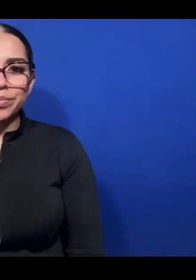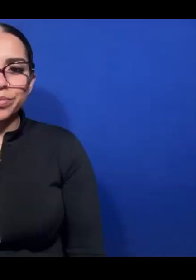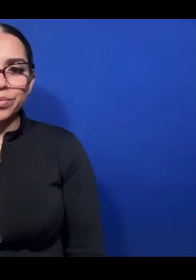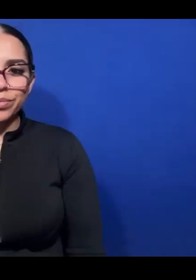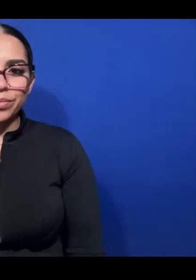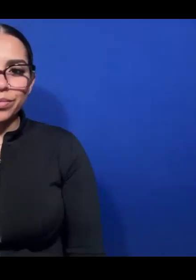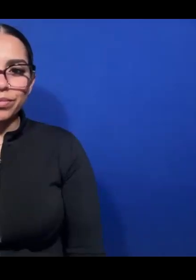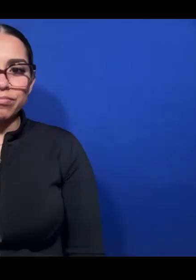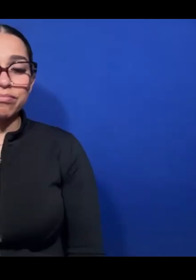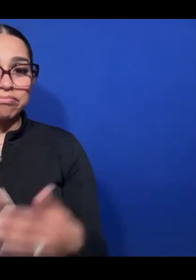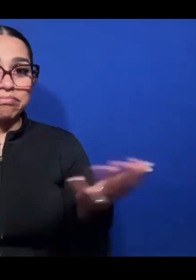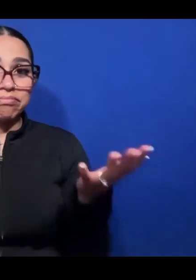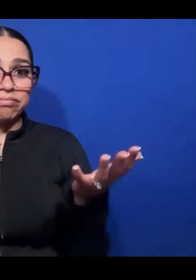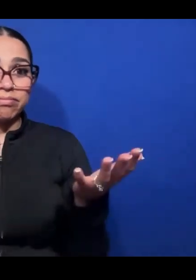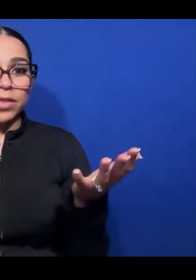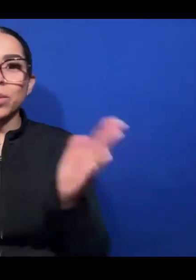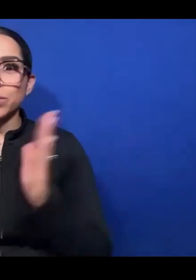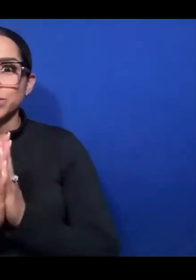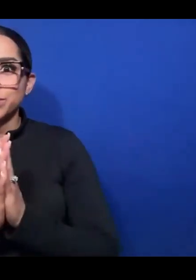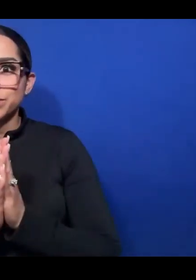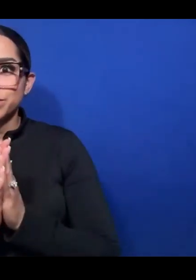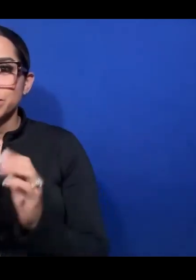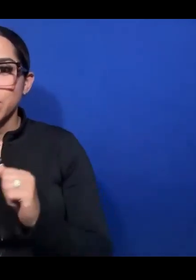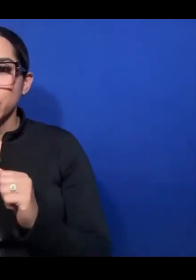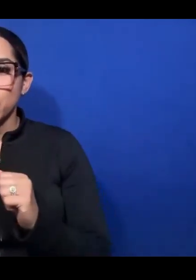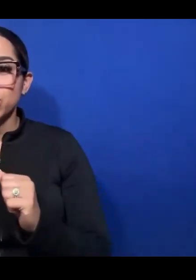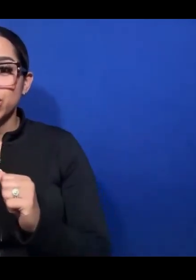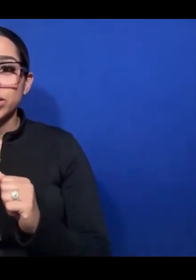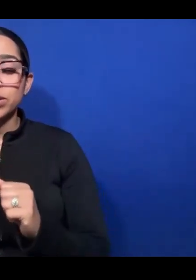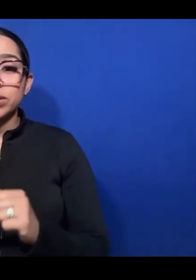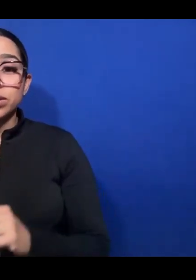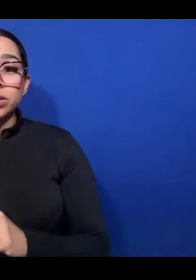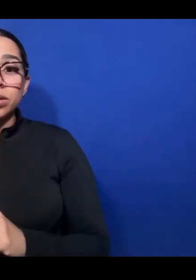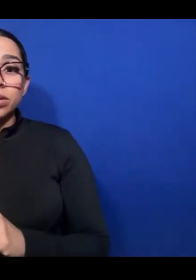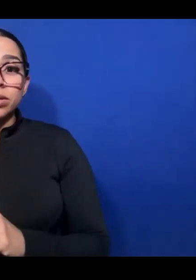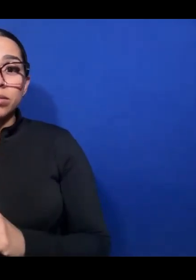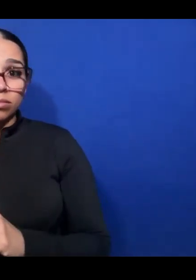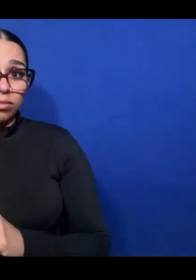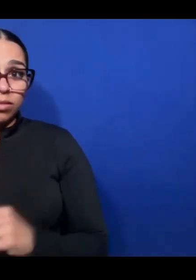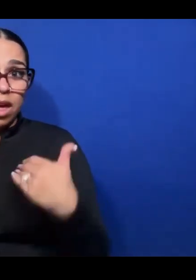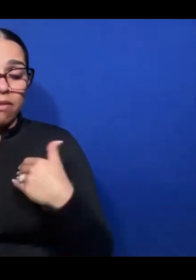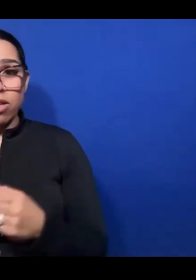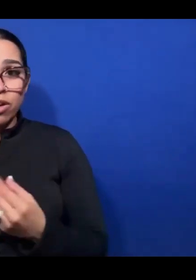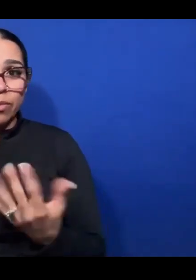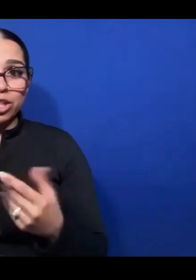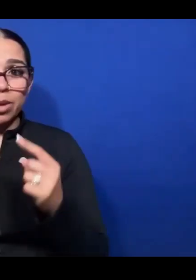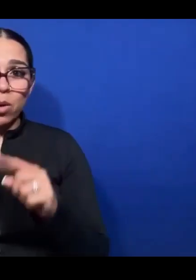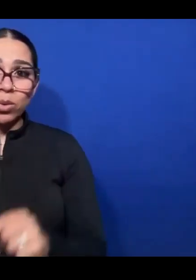Well, if there are no oh, here's another question. Is there any info on OCR/RC cases that were dismissed?